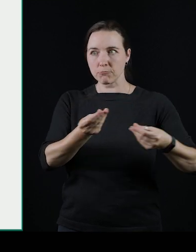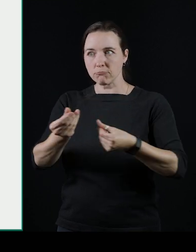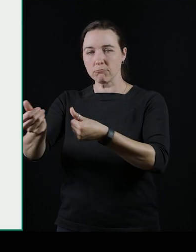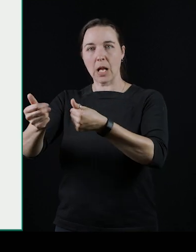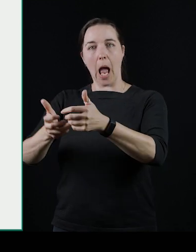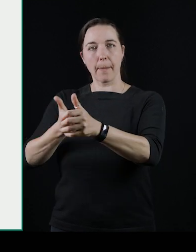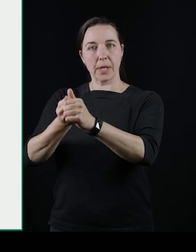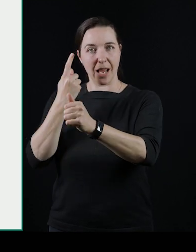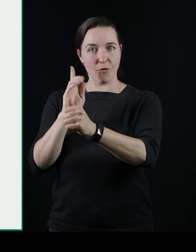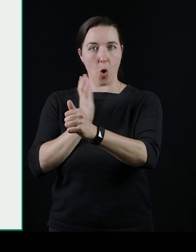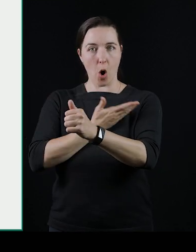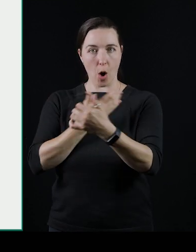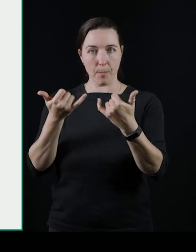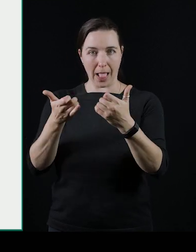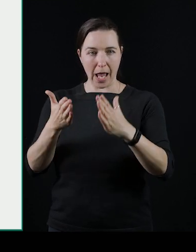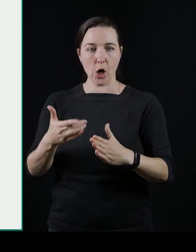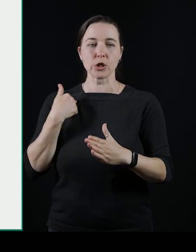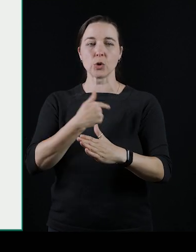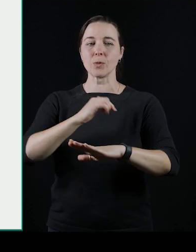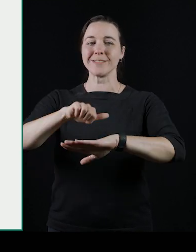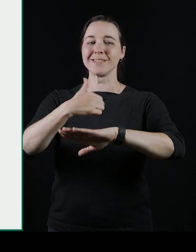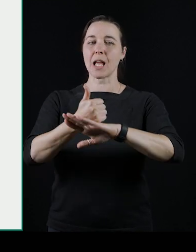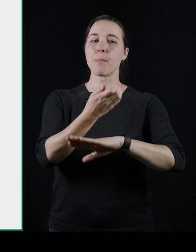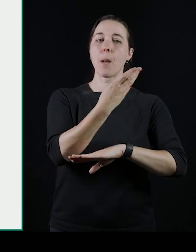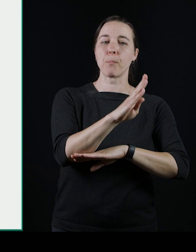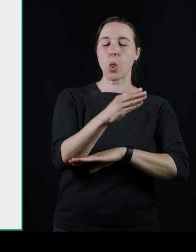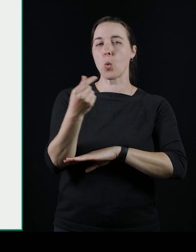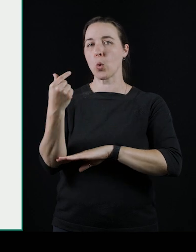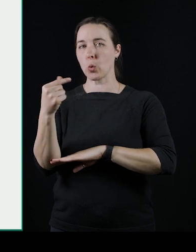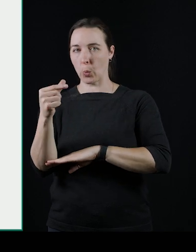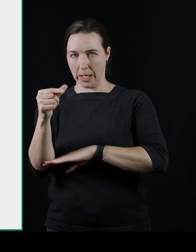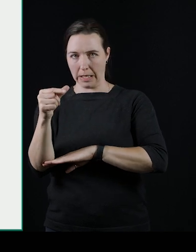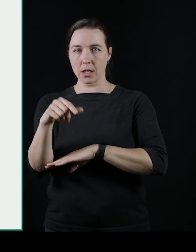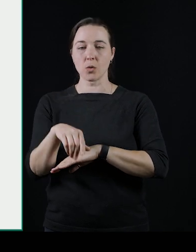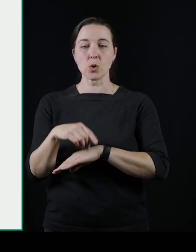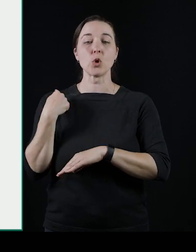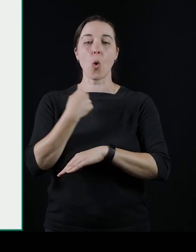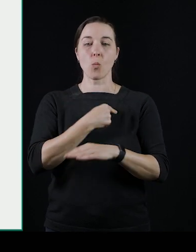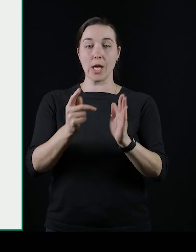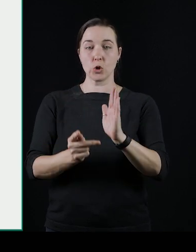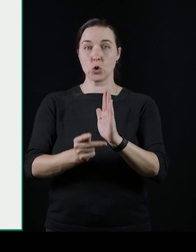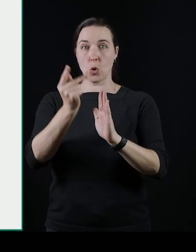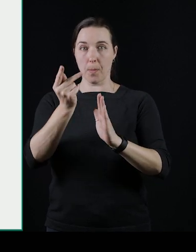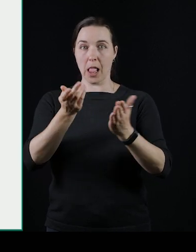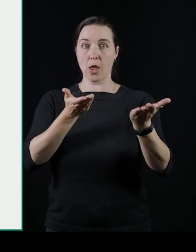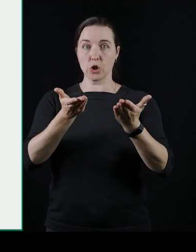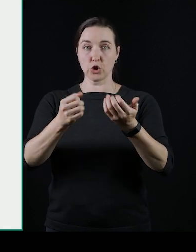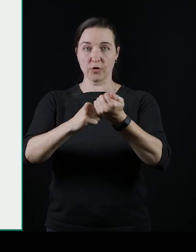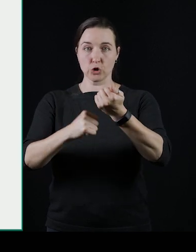we erupted a blue, green deployment strategy. We duplicated the infrastructure in Azure and pointed